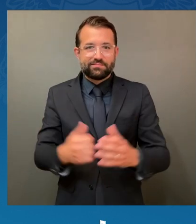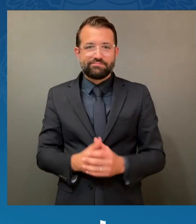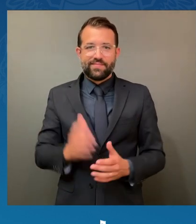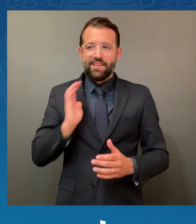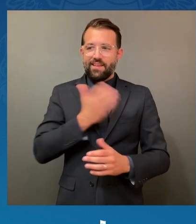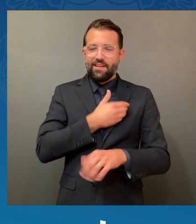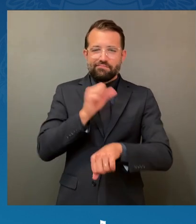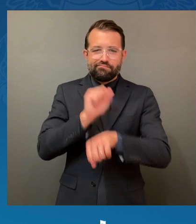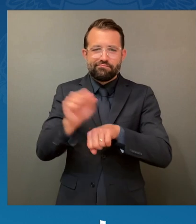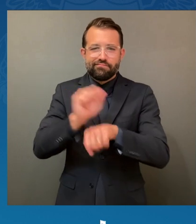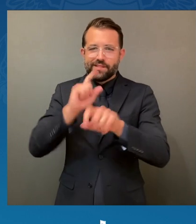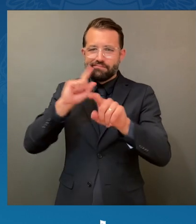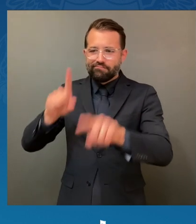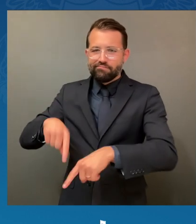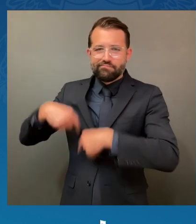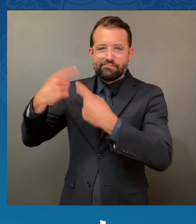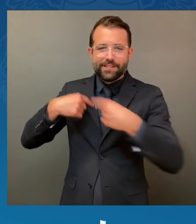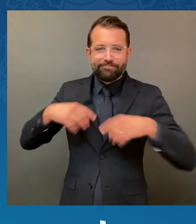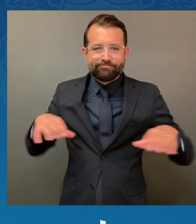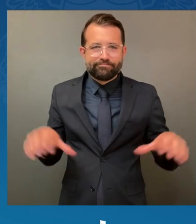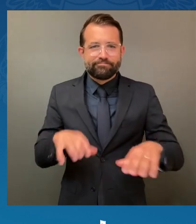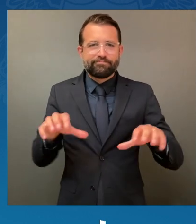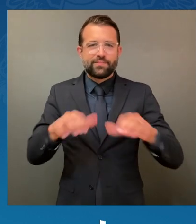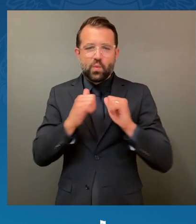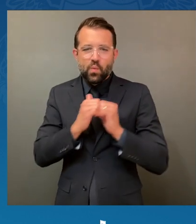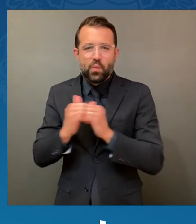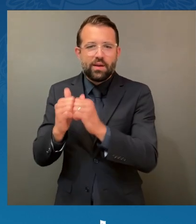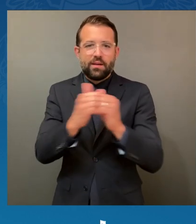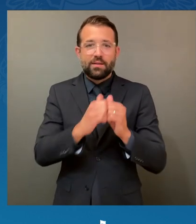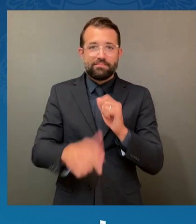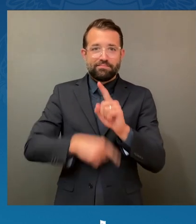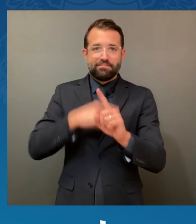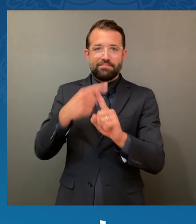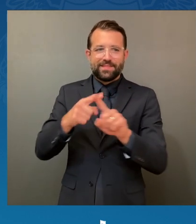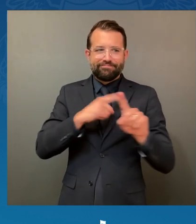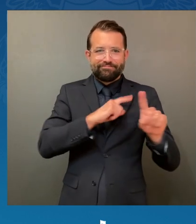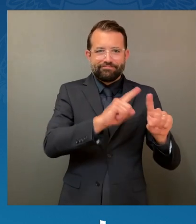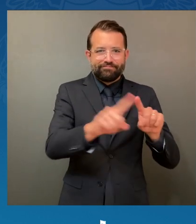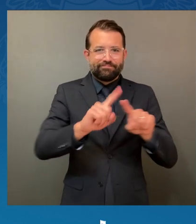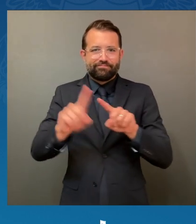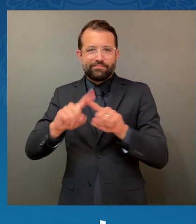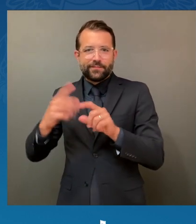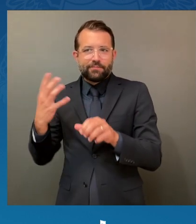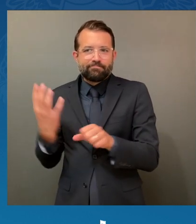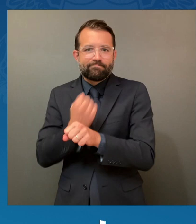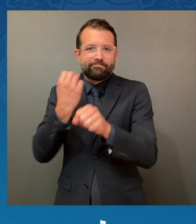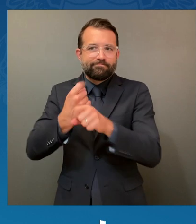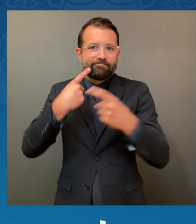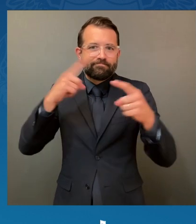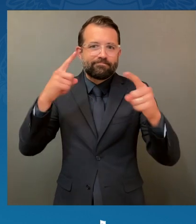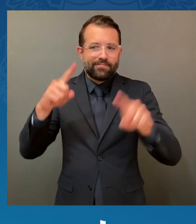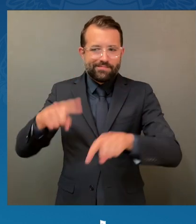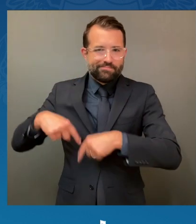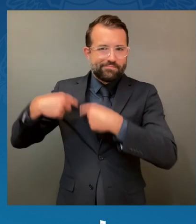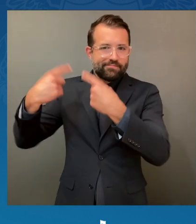and because of the victories we have thus far won, our nation is on track to meet those goals.